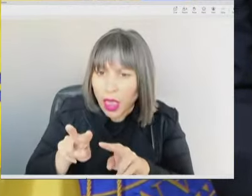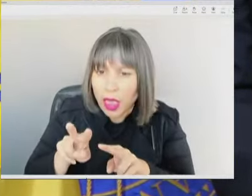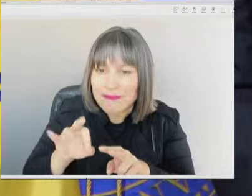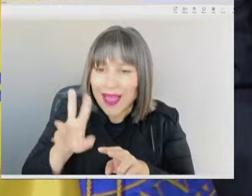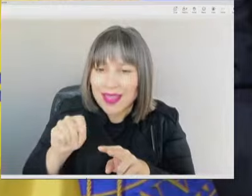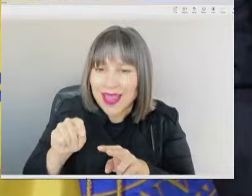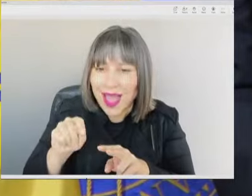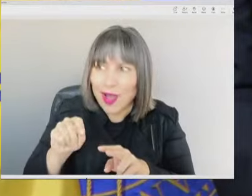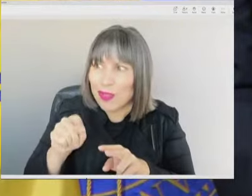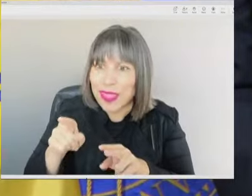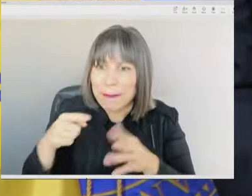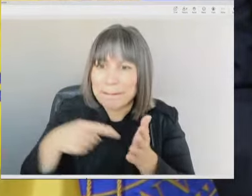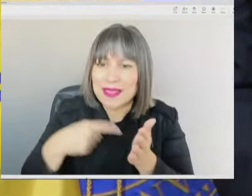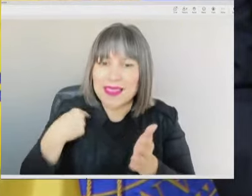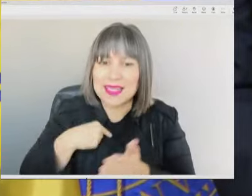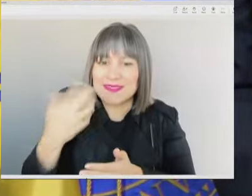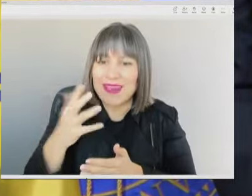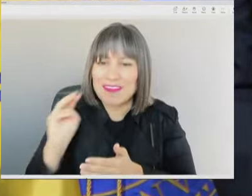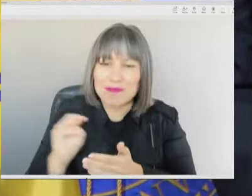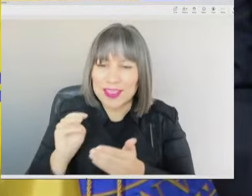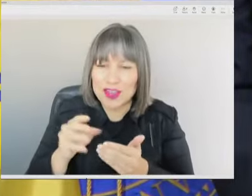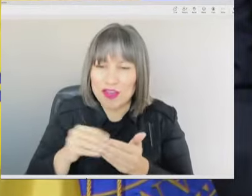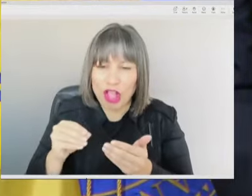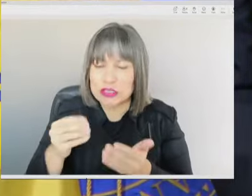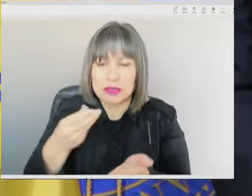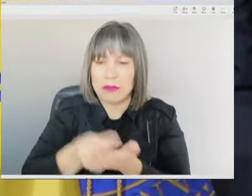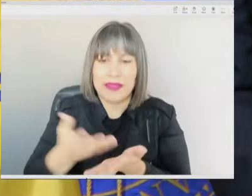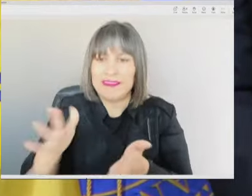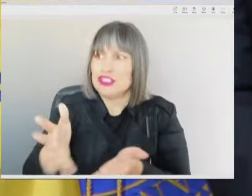Now there seems to be involvement -- and I'm told this from law enforcement there as well as